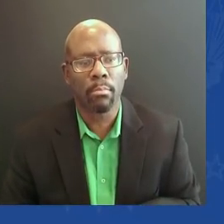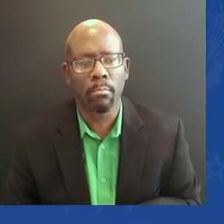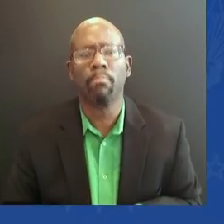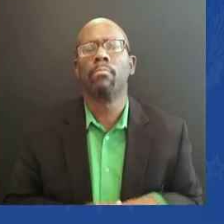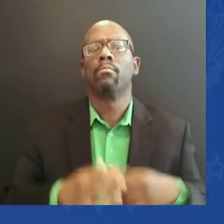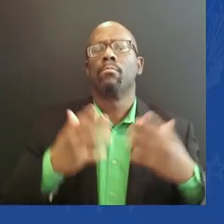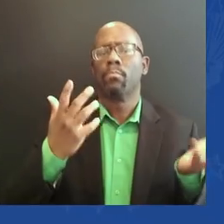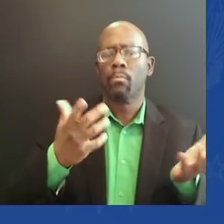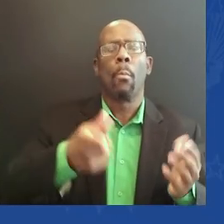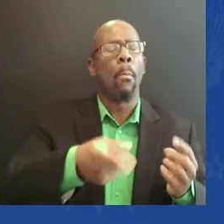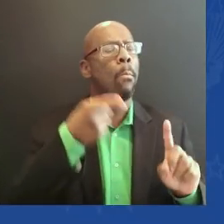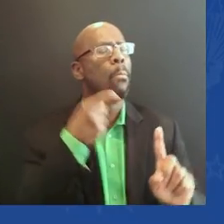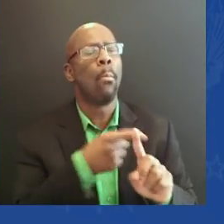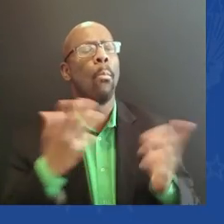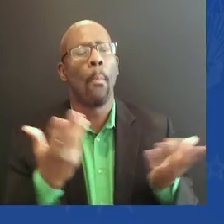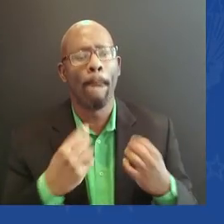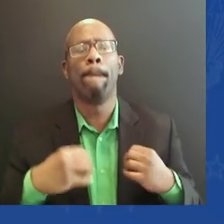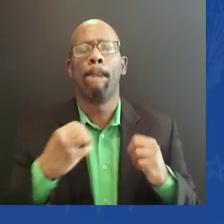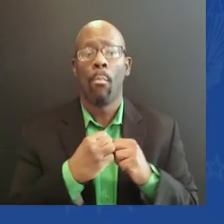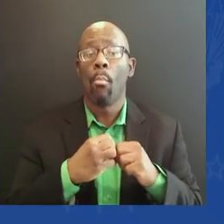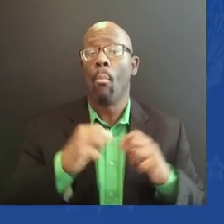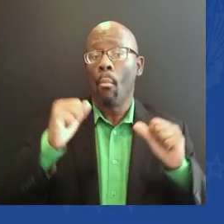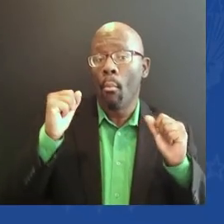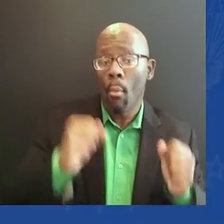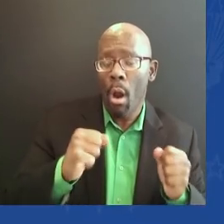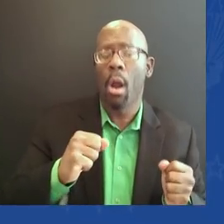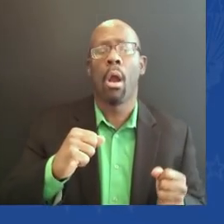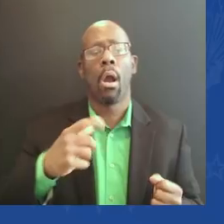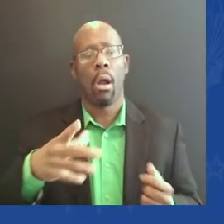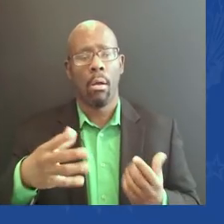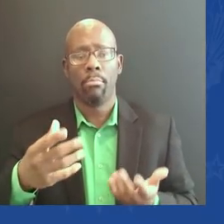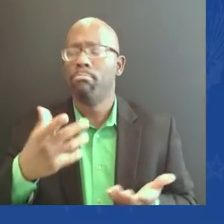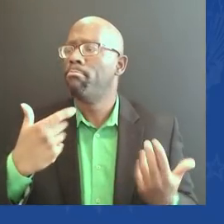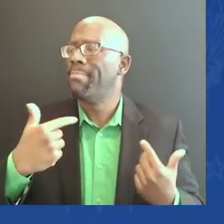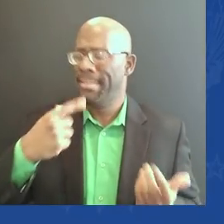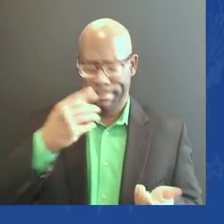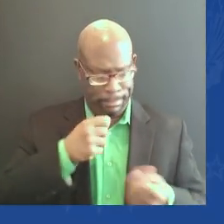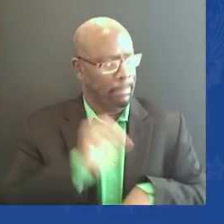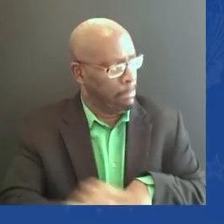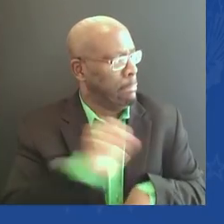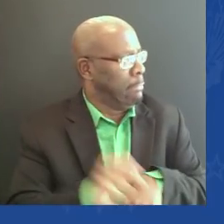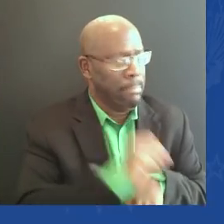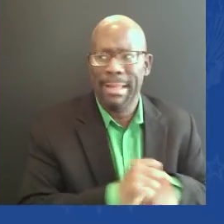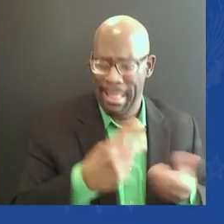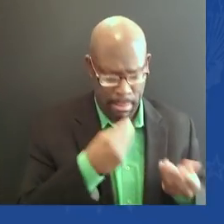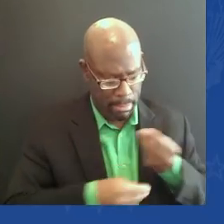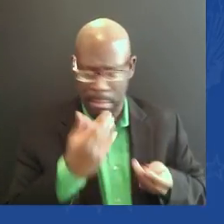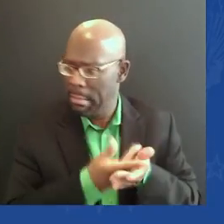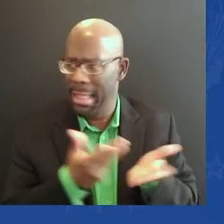while they are at work, for their kids; two years of free high-quality preschool.